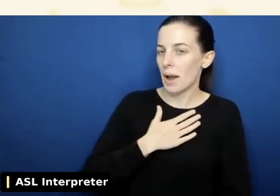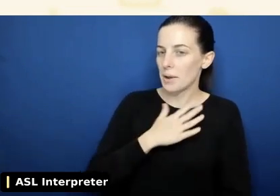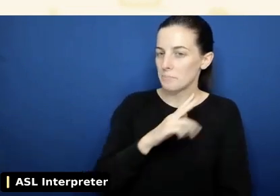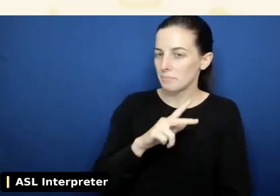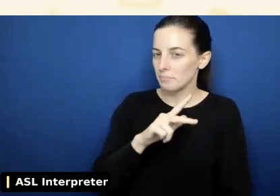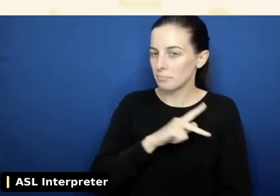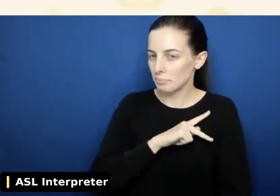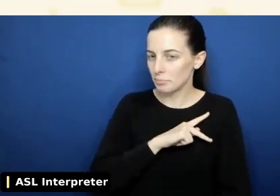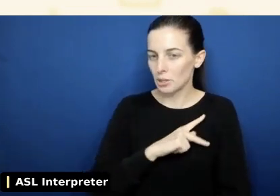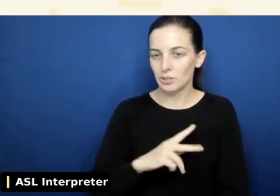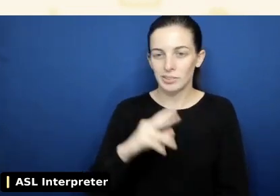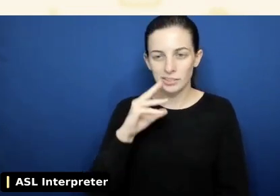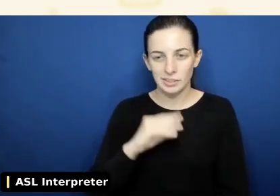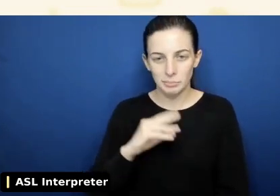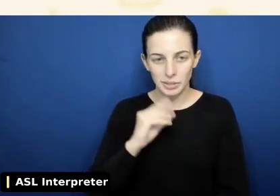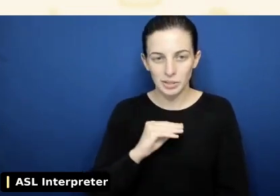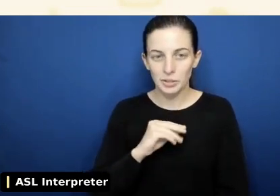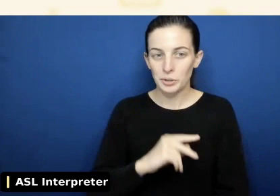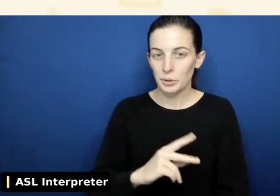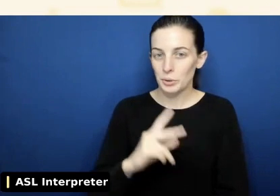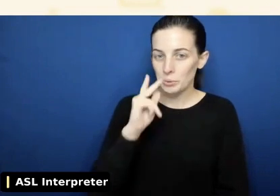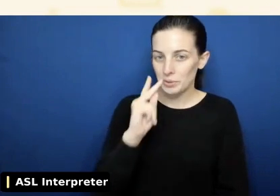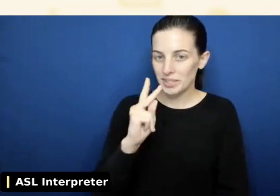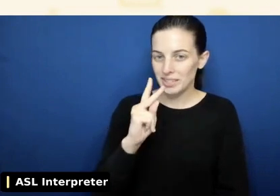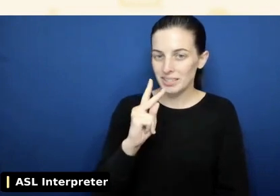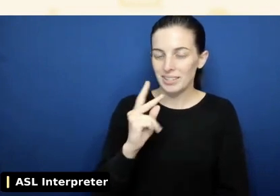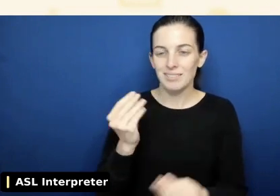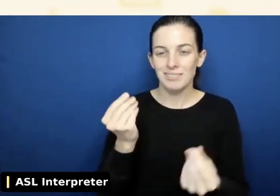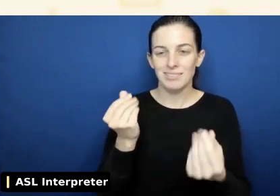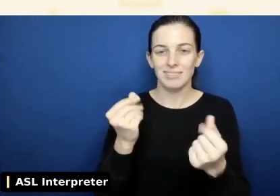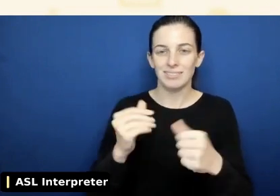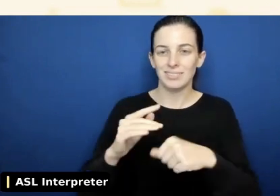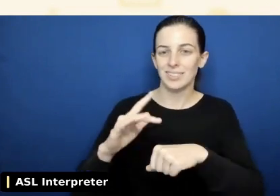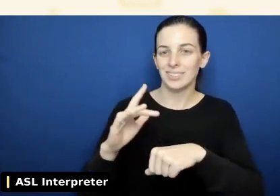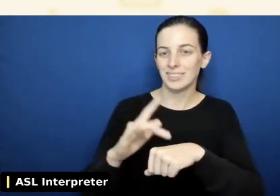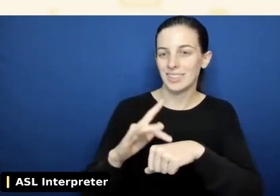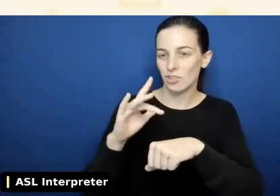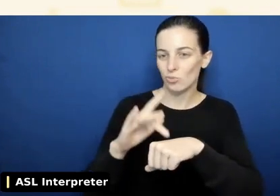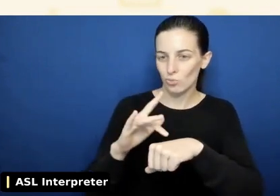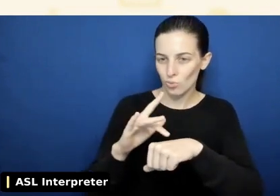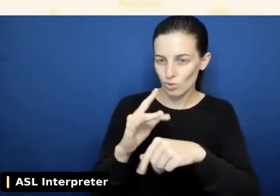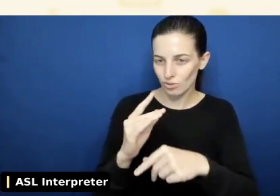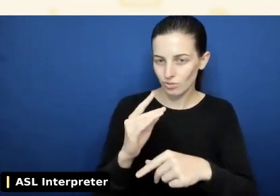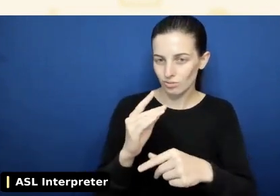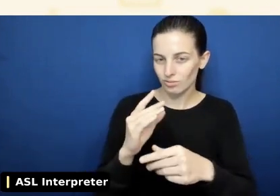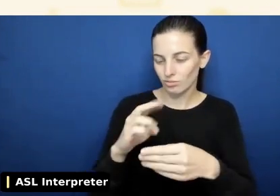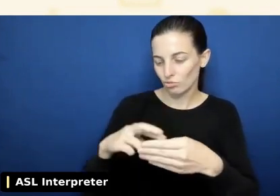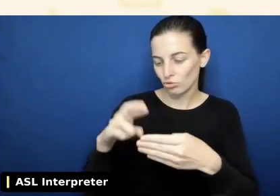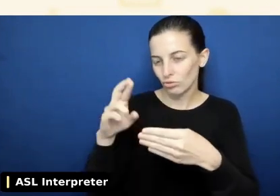You see the tangible impacts on the outcome of someone.